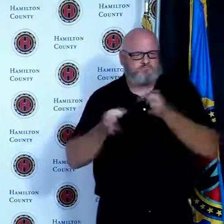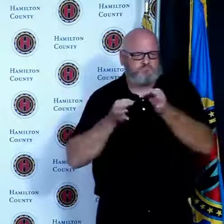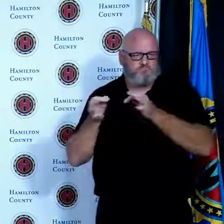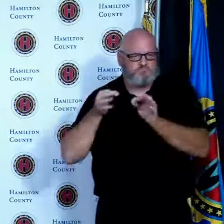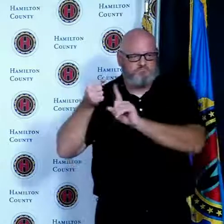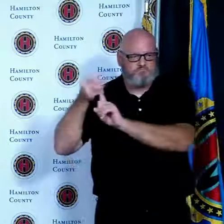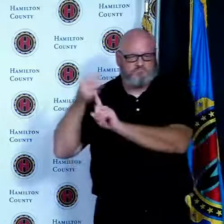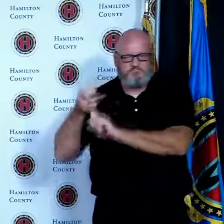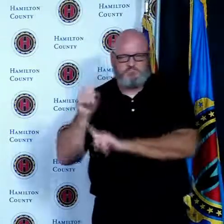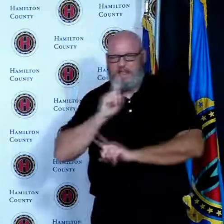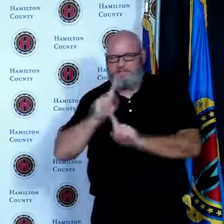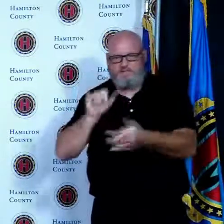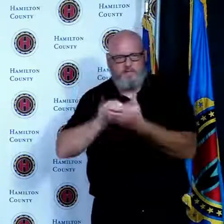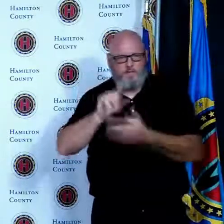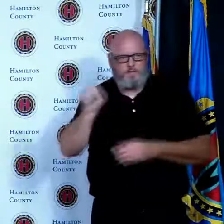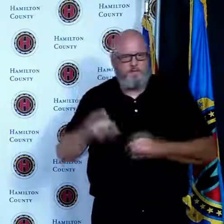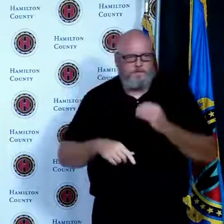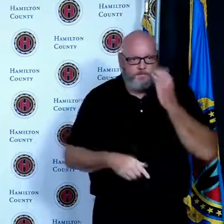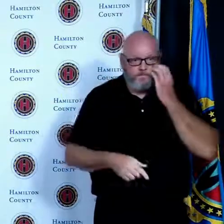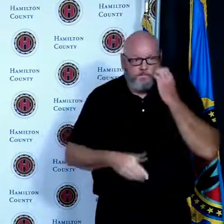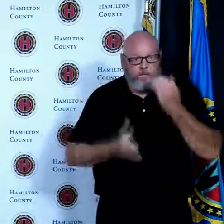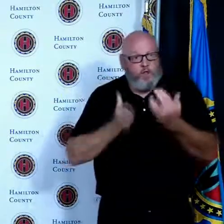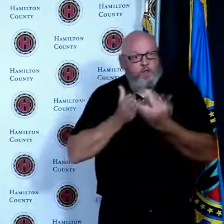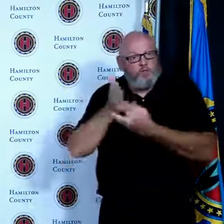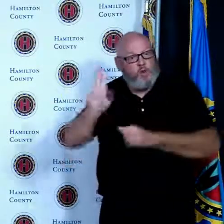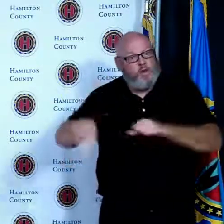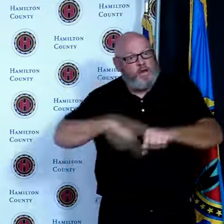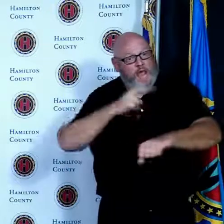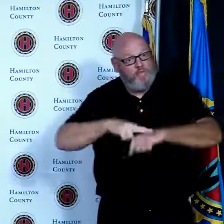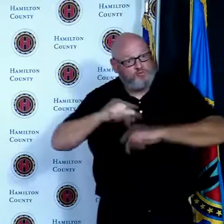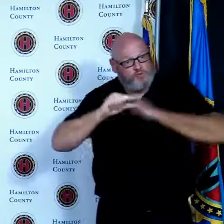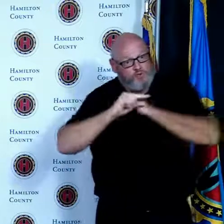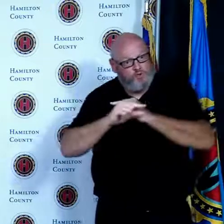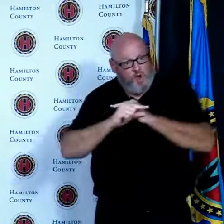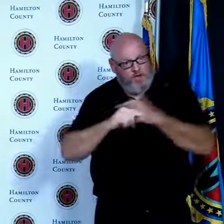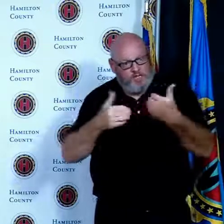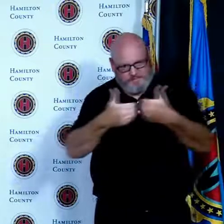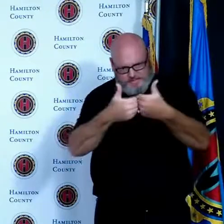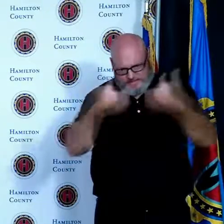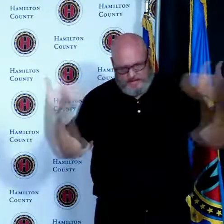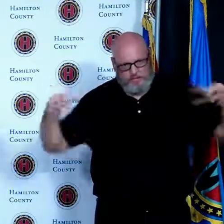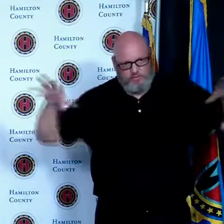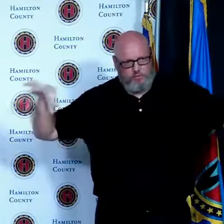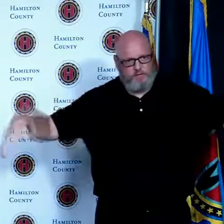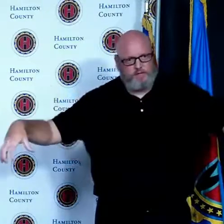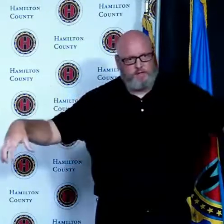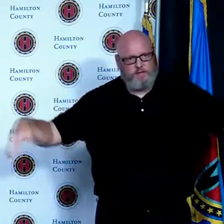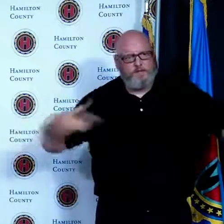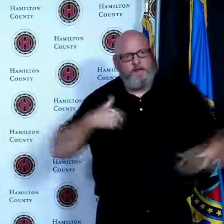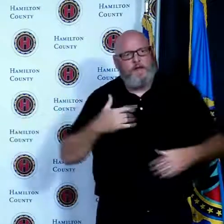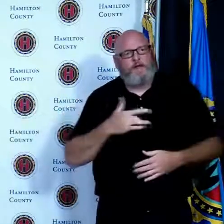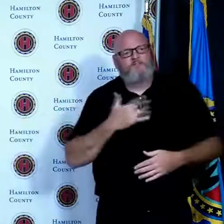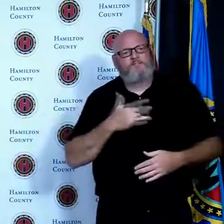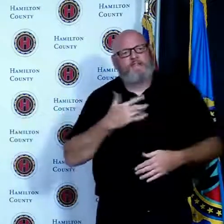the National Guard I believe that those efforts will be coming to an end soon and then this will make sure to cover